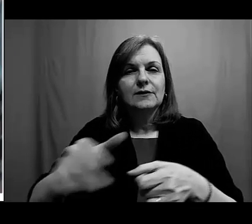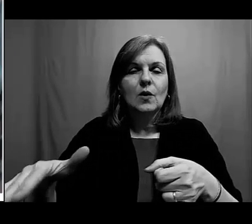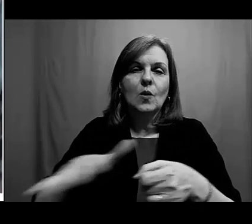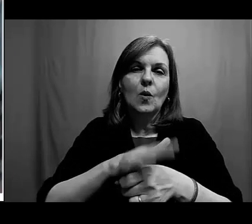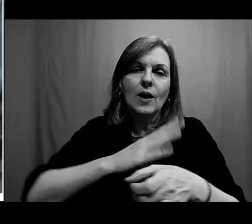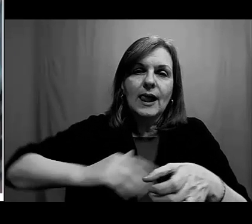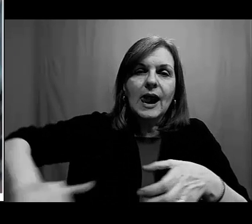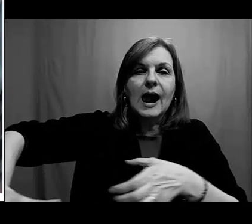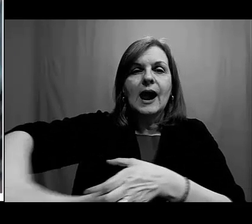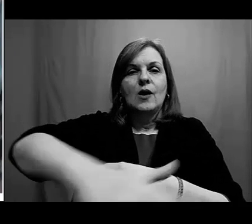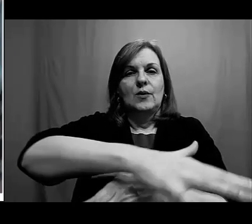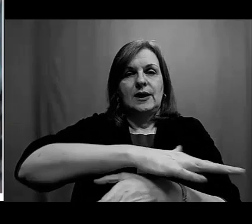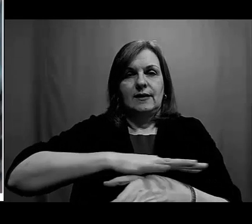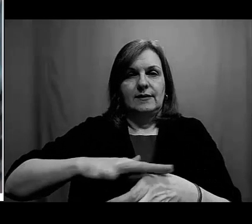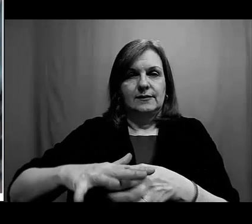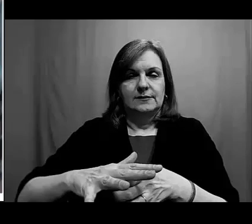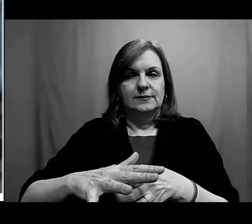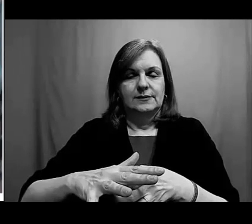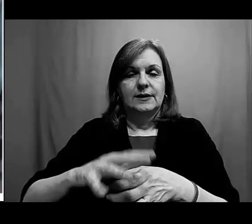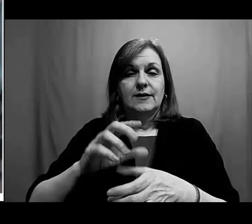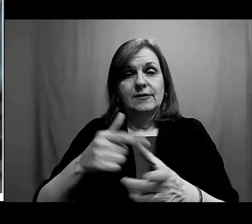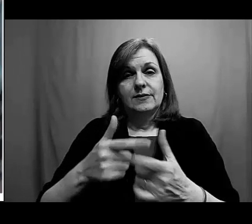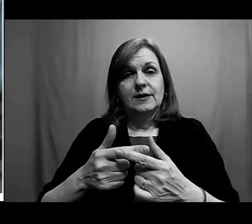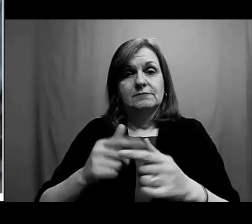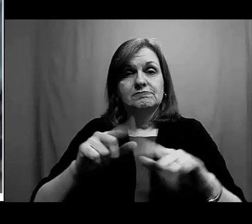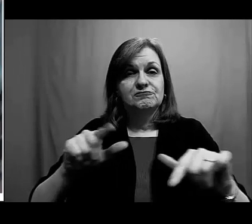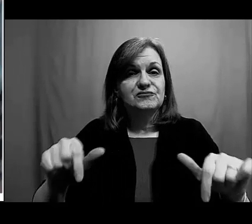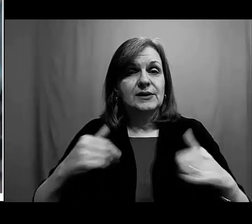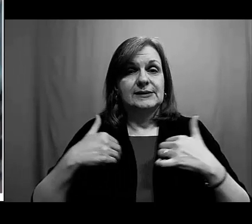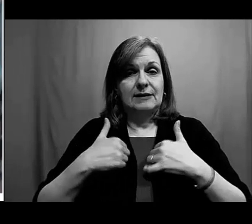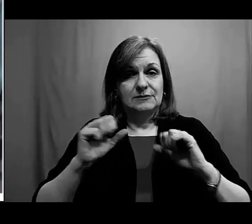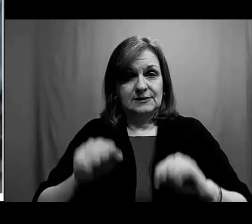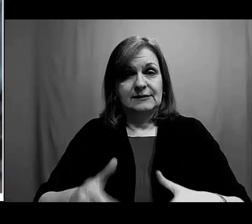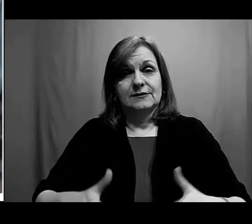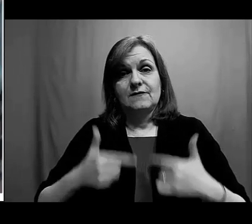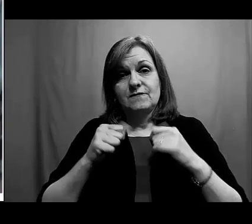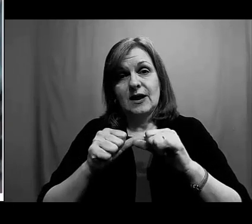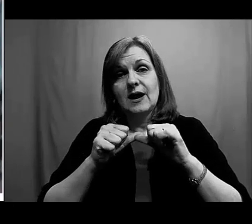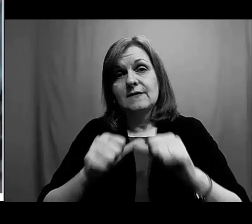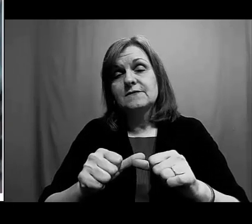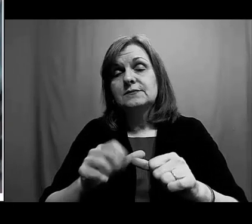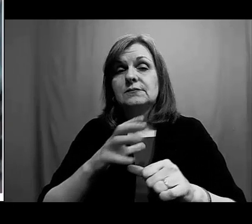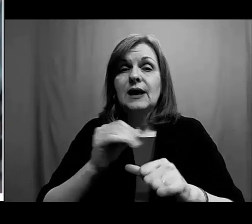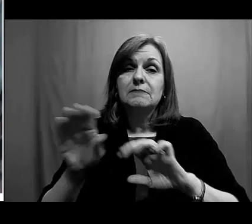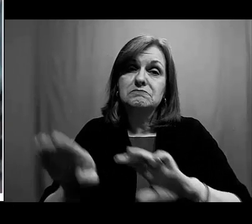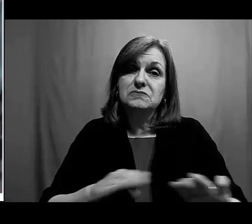areas in a whole - so that animals can survive as the need to